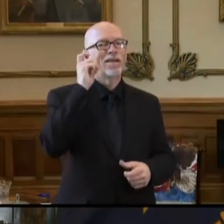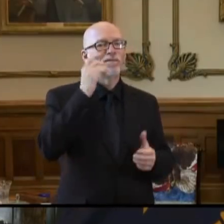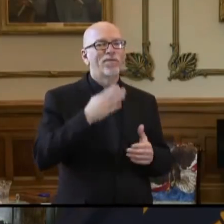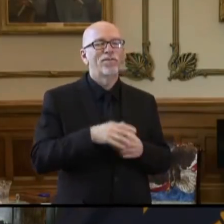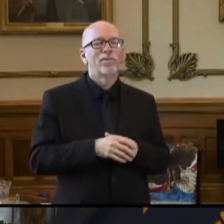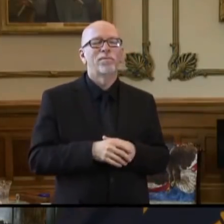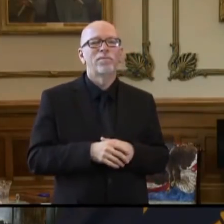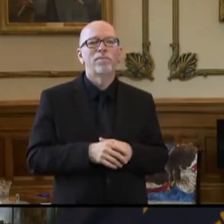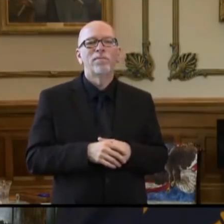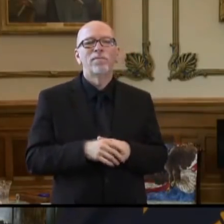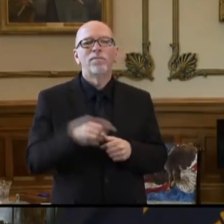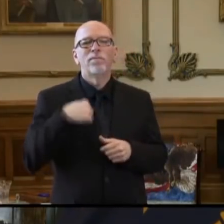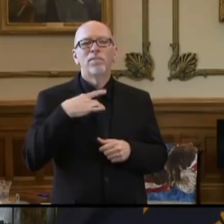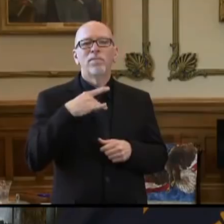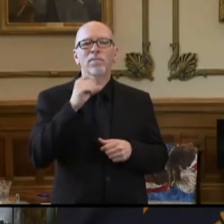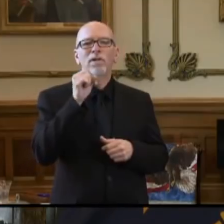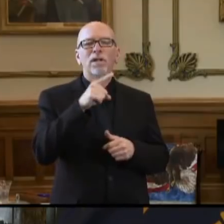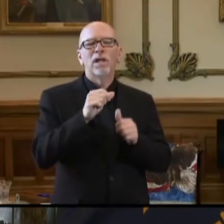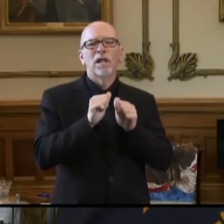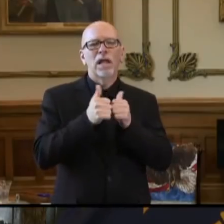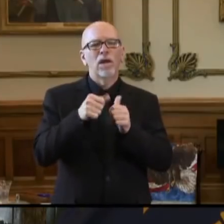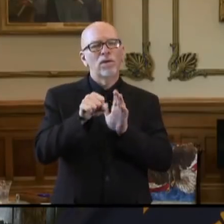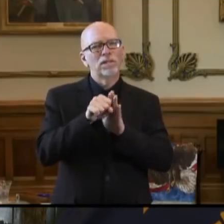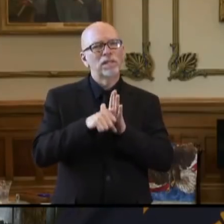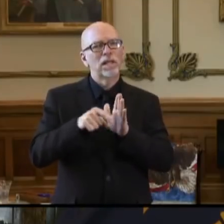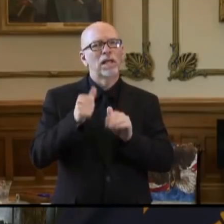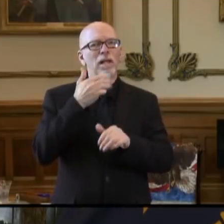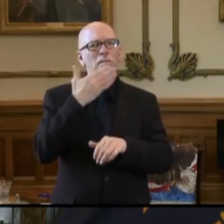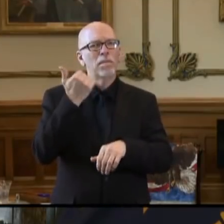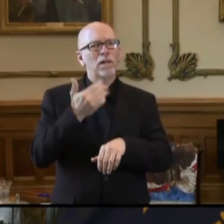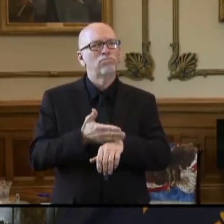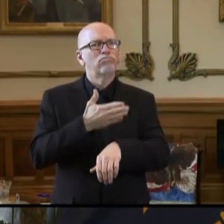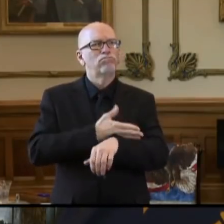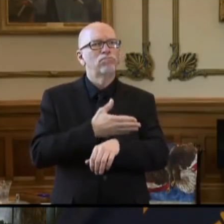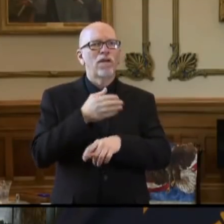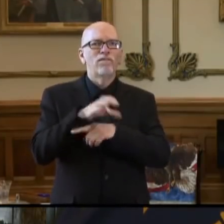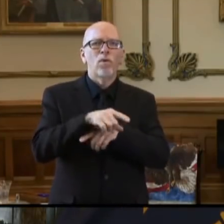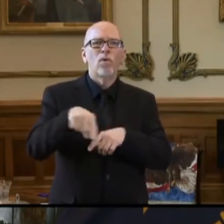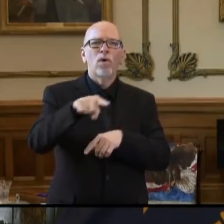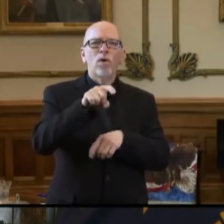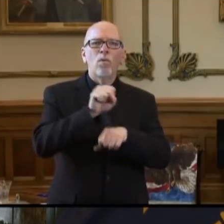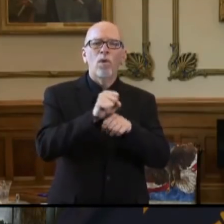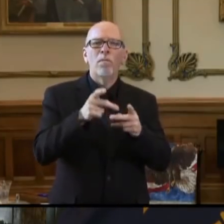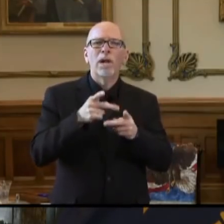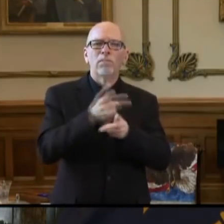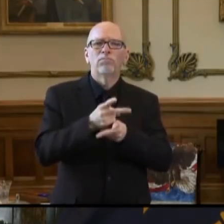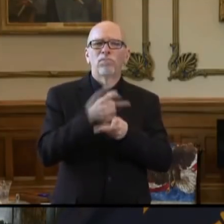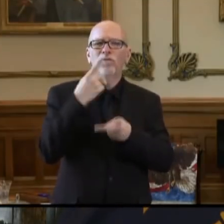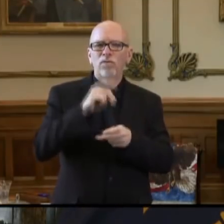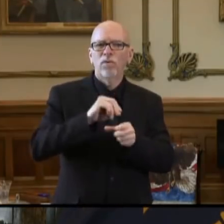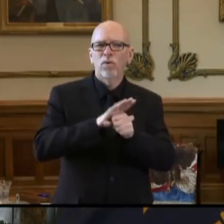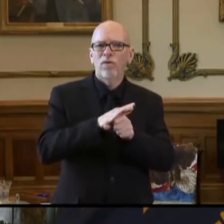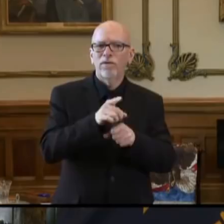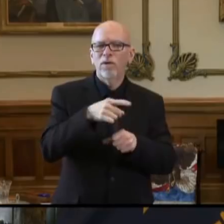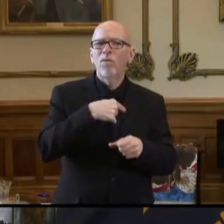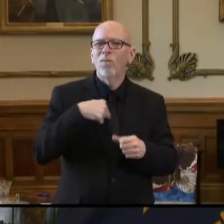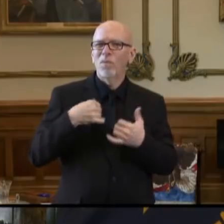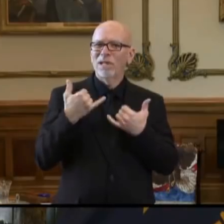SULLIVAN OF NEXT STAR KAYLA. GOVERNOR, I WOULD LIKE TO ASK